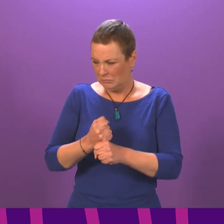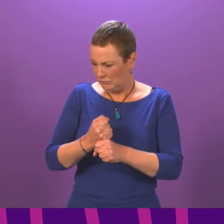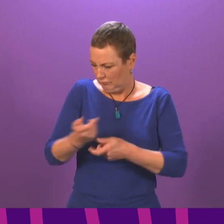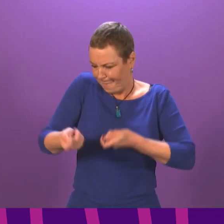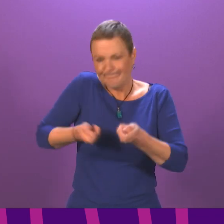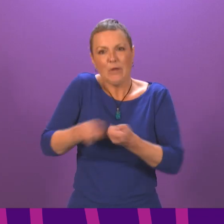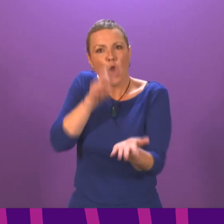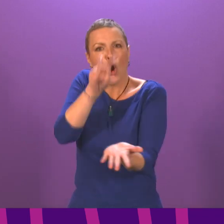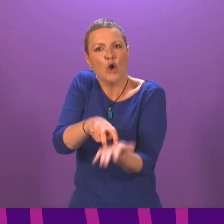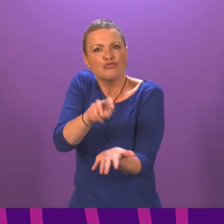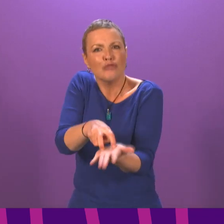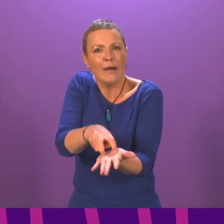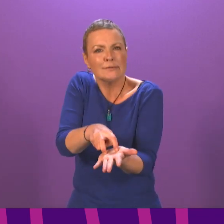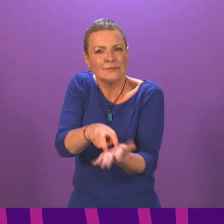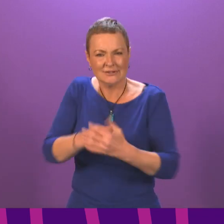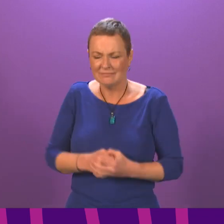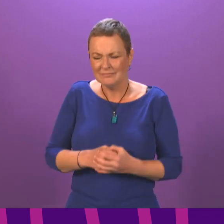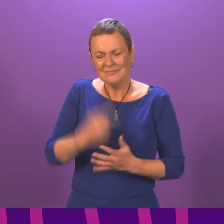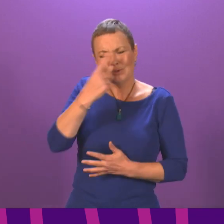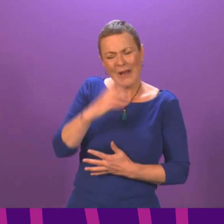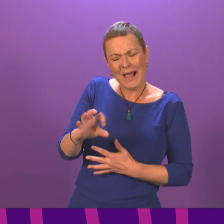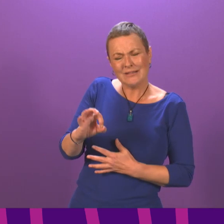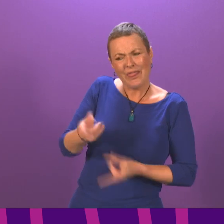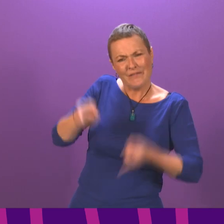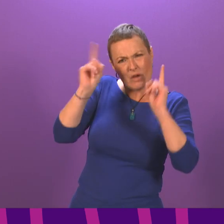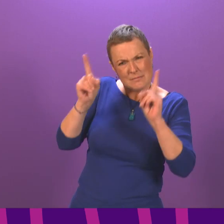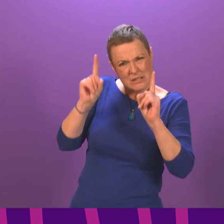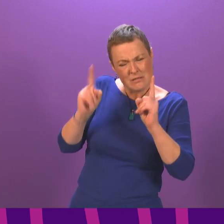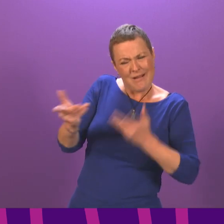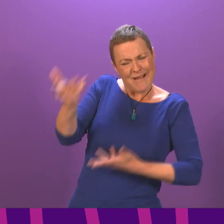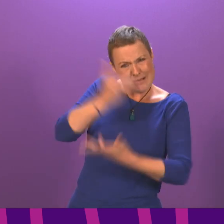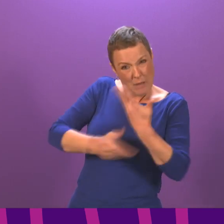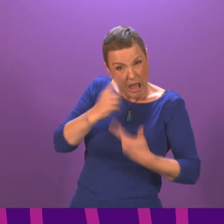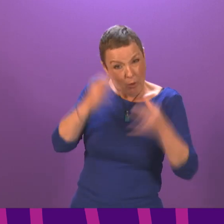Government-controlled contracts for difference. Can the First Minister confirm that a key